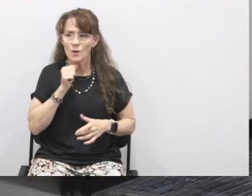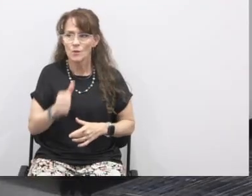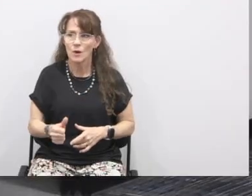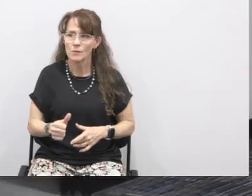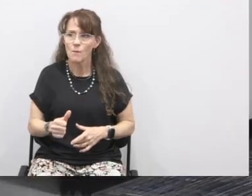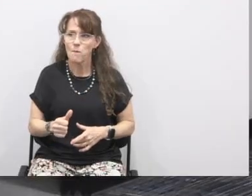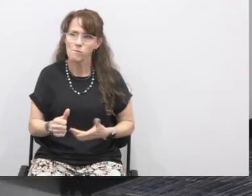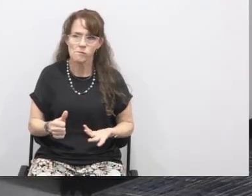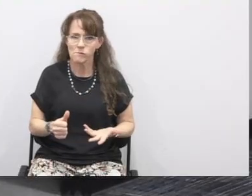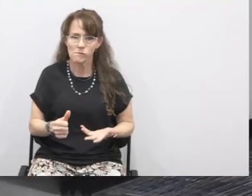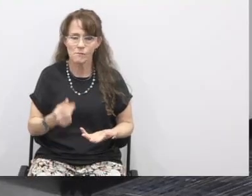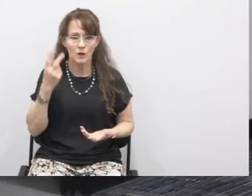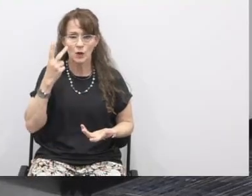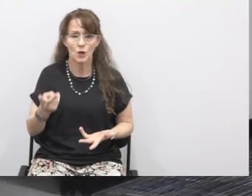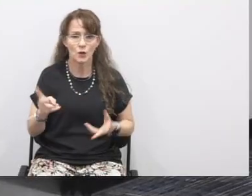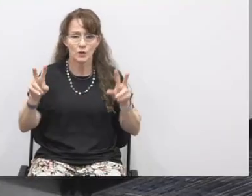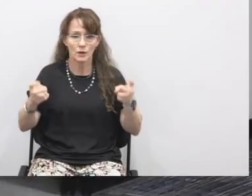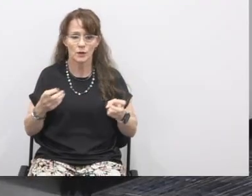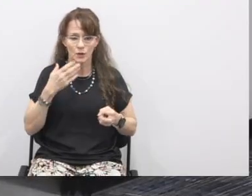I don't know, look good. It's hard to be 15.